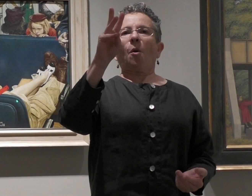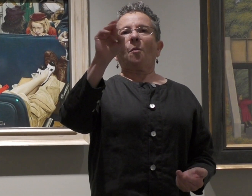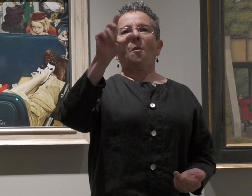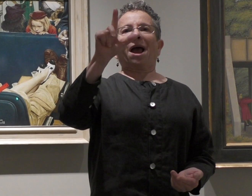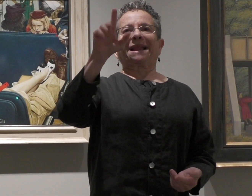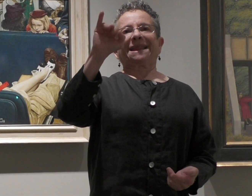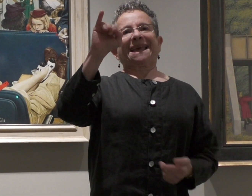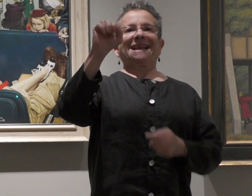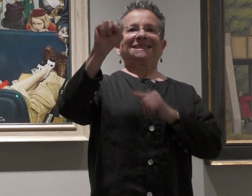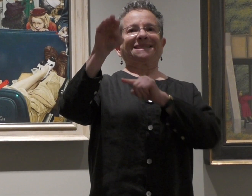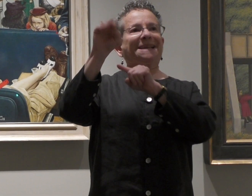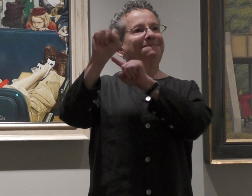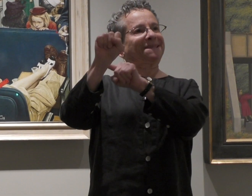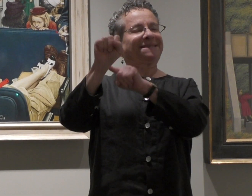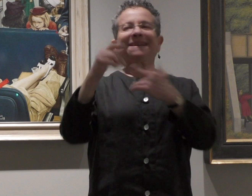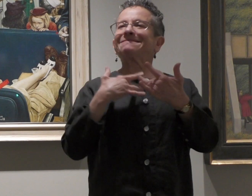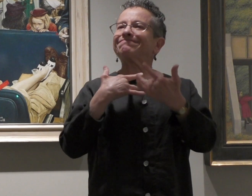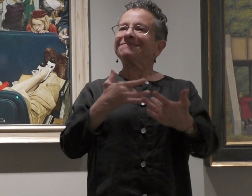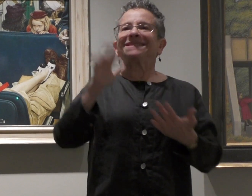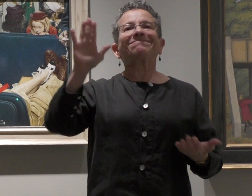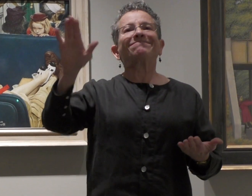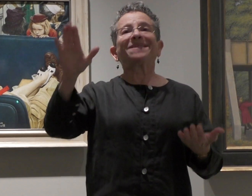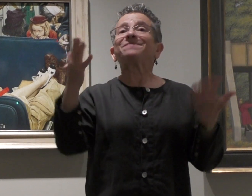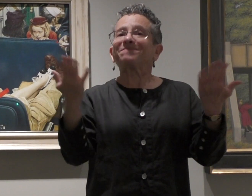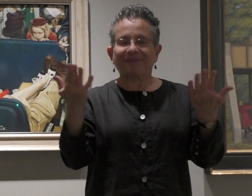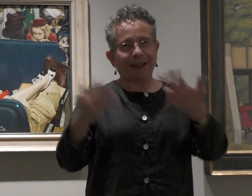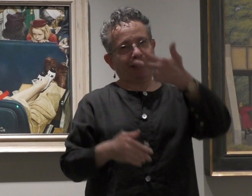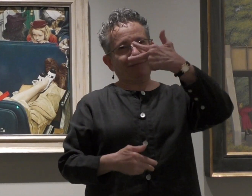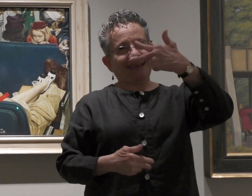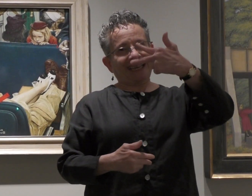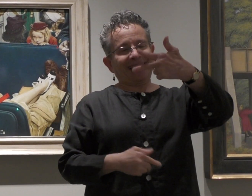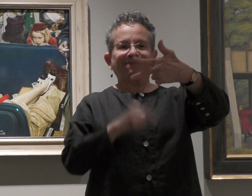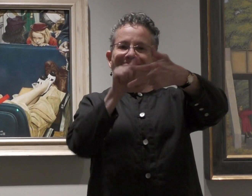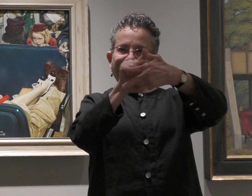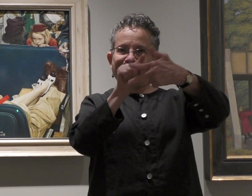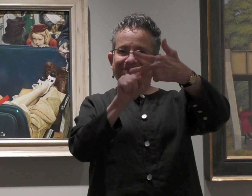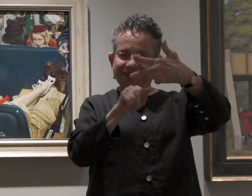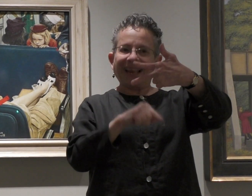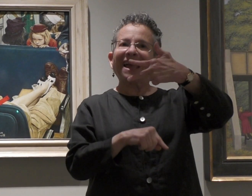Rockwellism is characterized by three common themes.